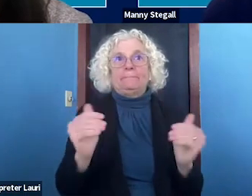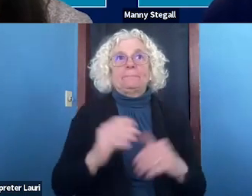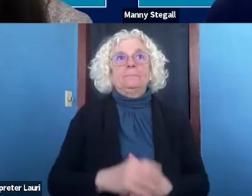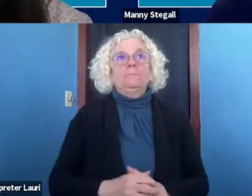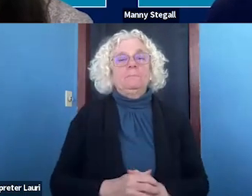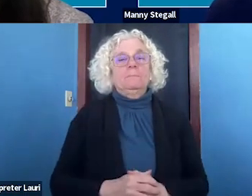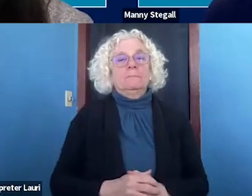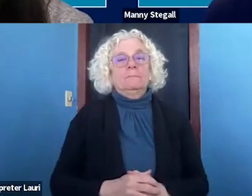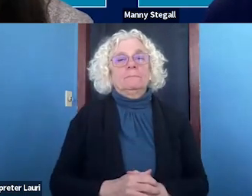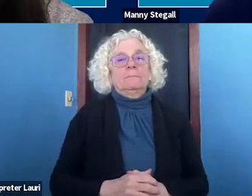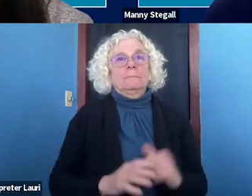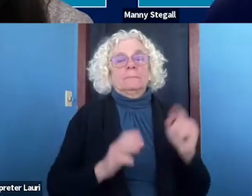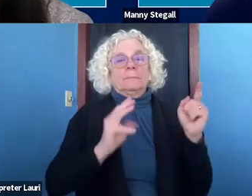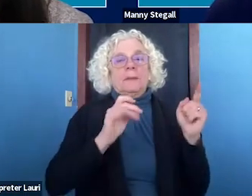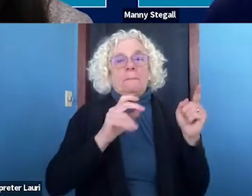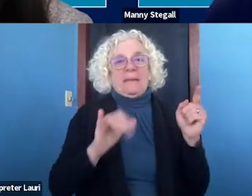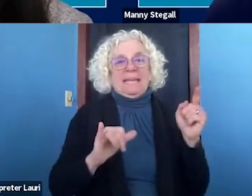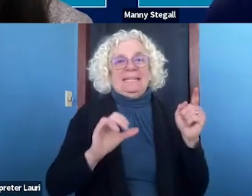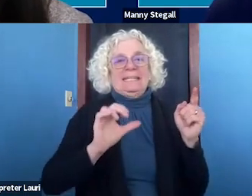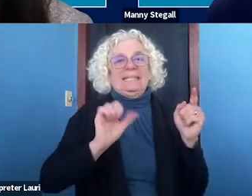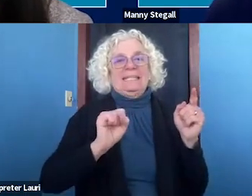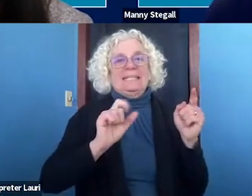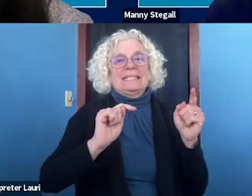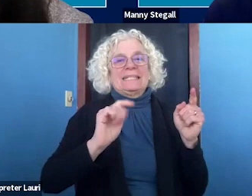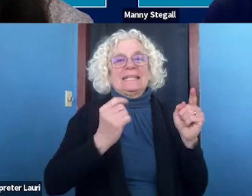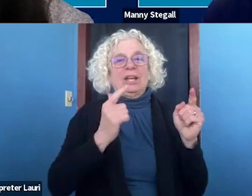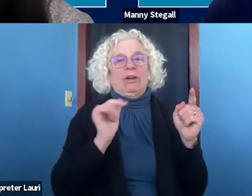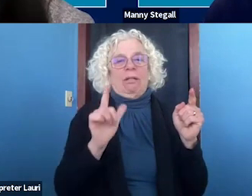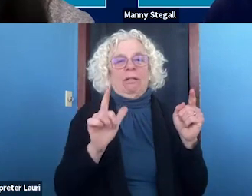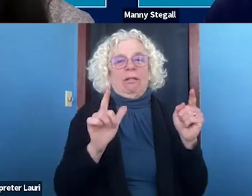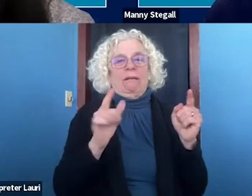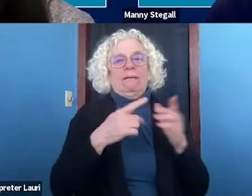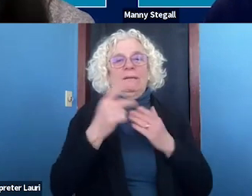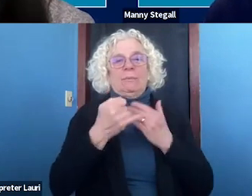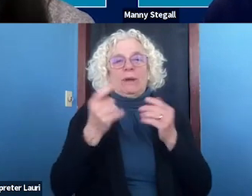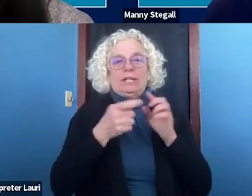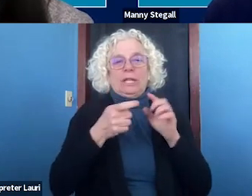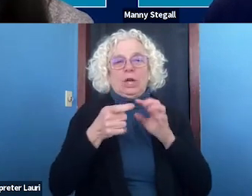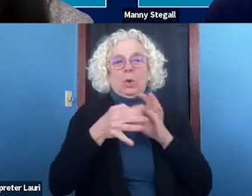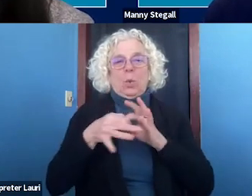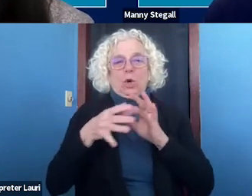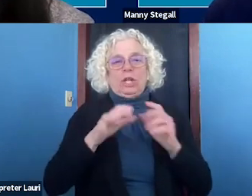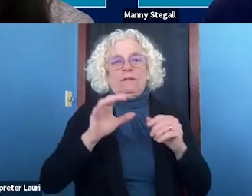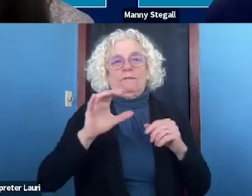My name is Manny Steagall, and I have the privilege of serving as the project coordinator at Change Matrix for Samsung's nine